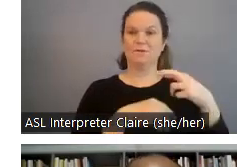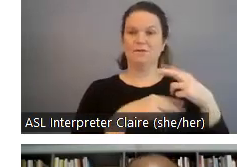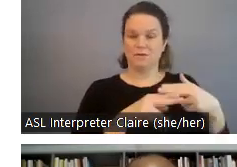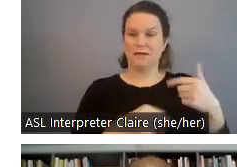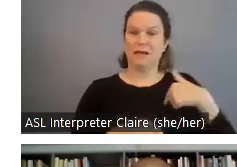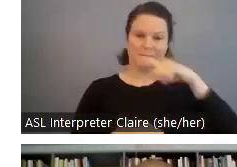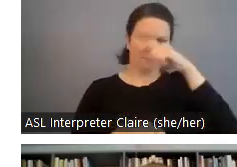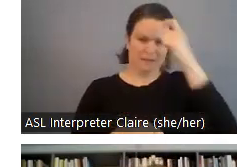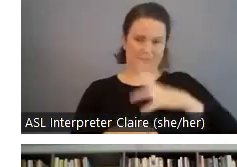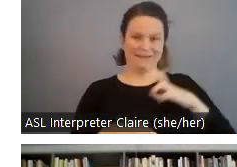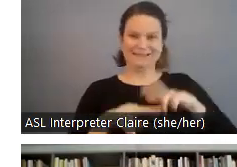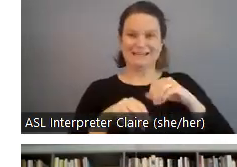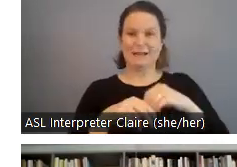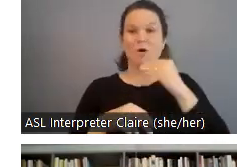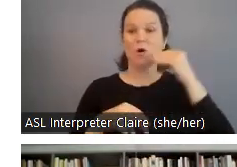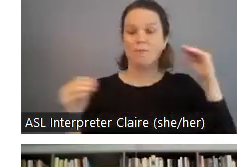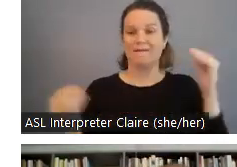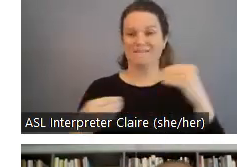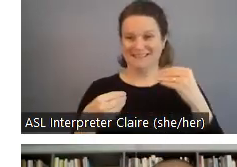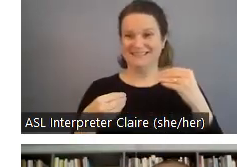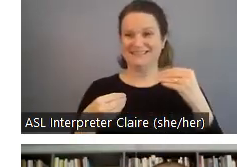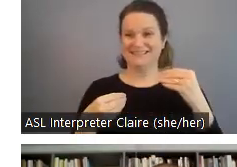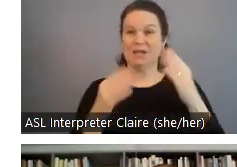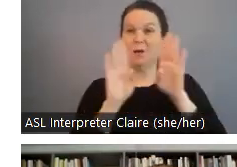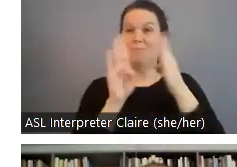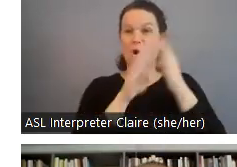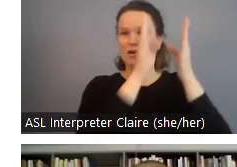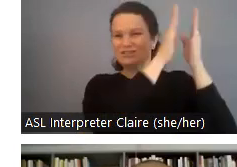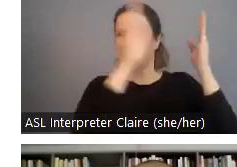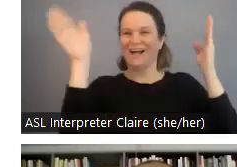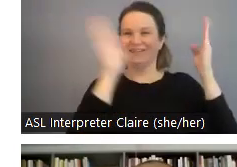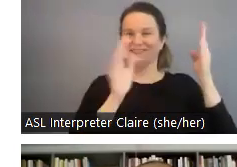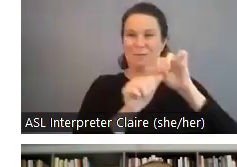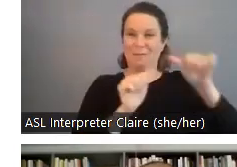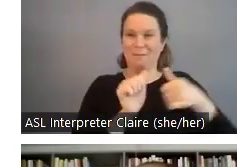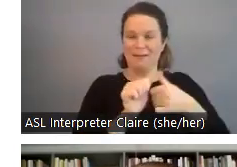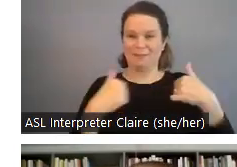sitting in my office, home office, with bookshelves around me.